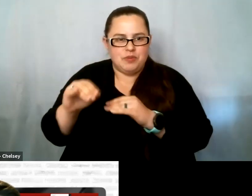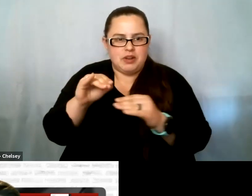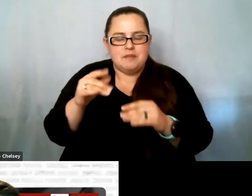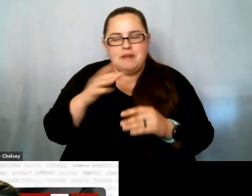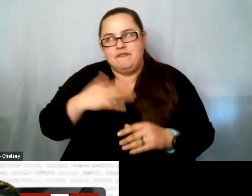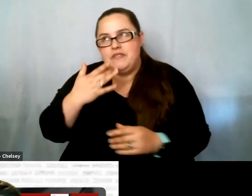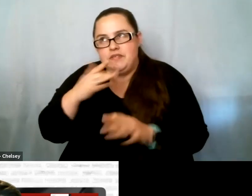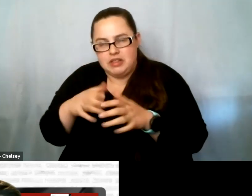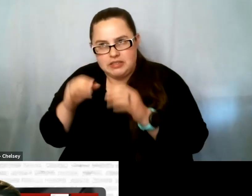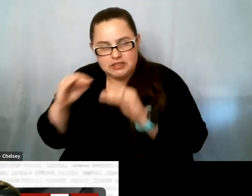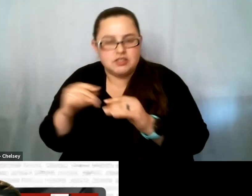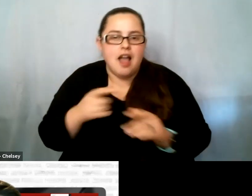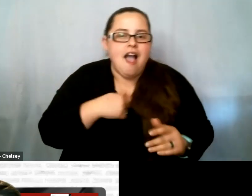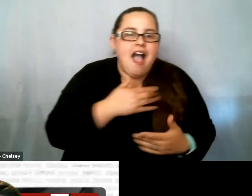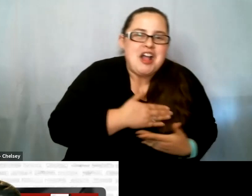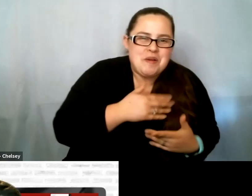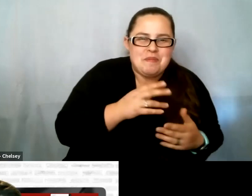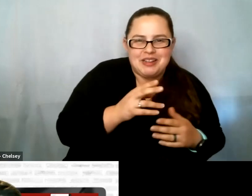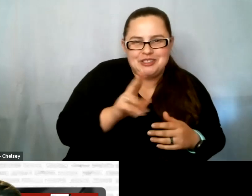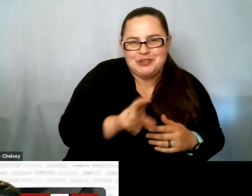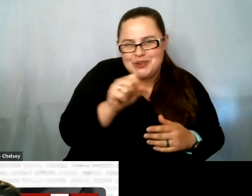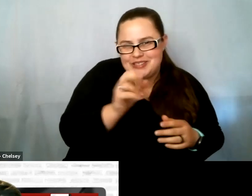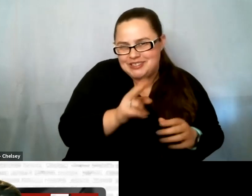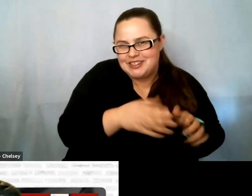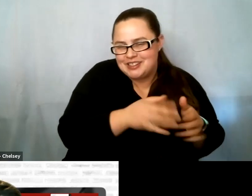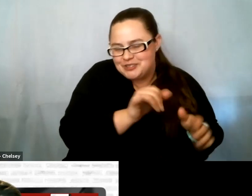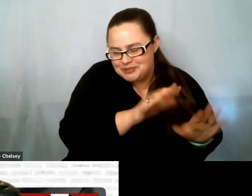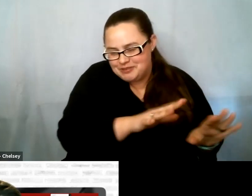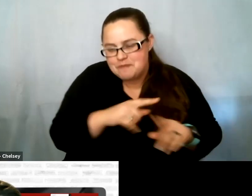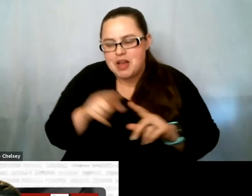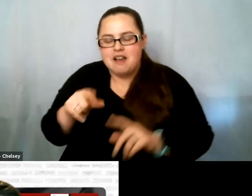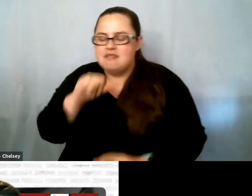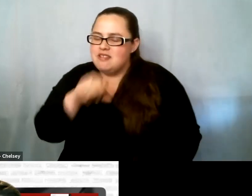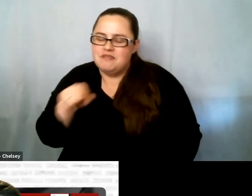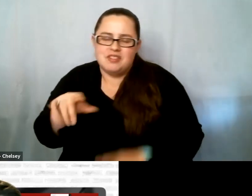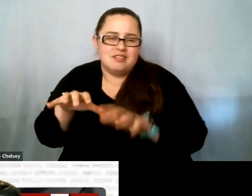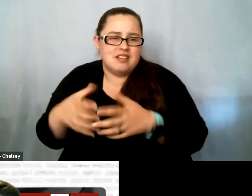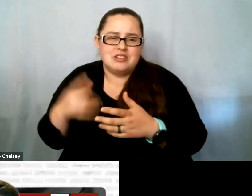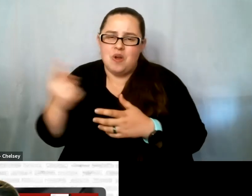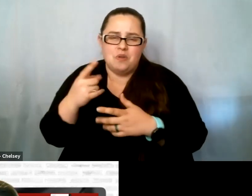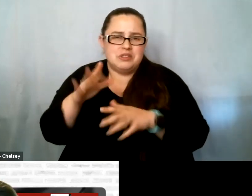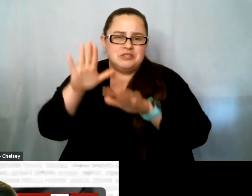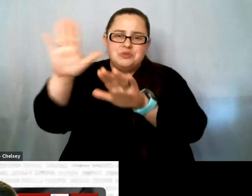classes, but that I love that class. I always get a lot of really great students there who